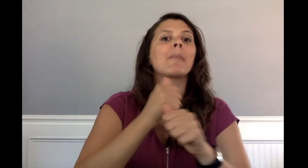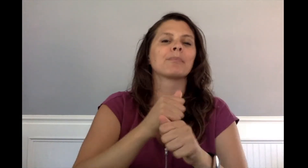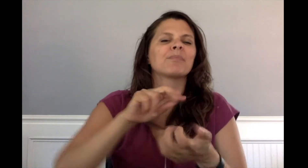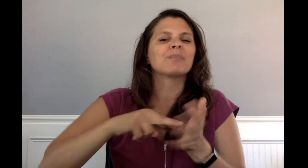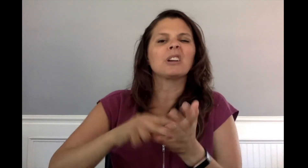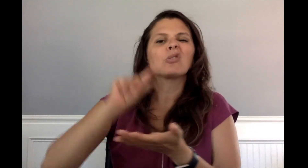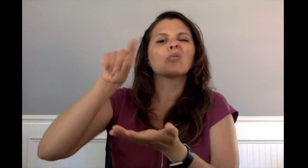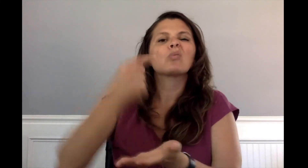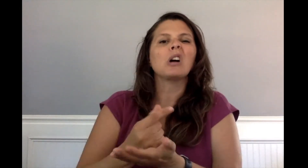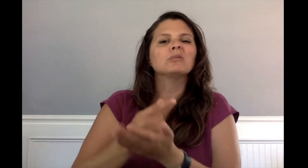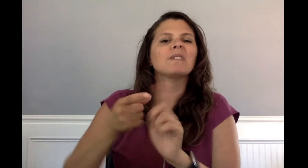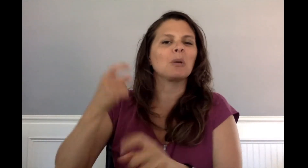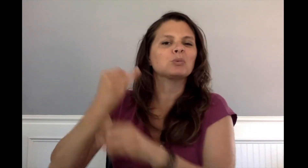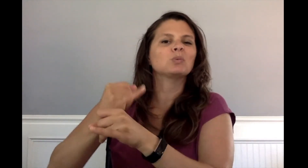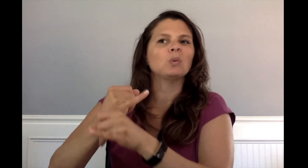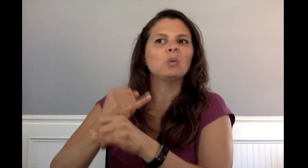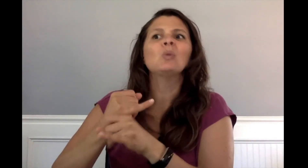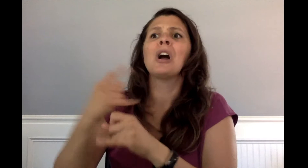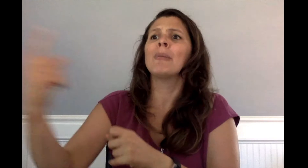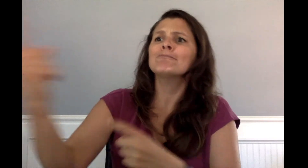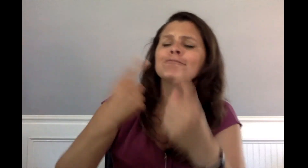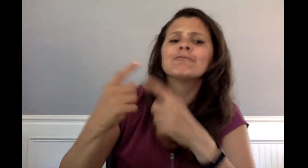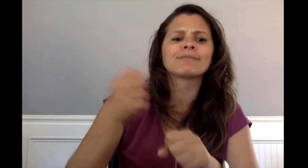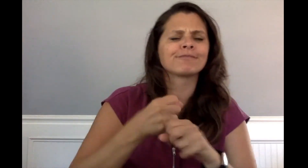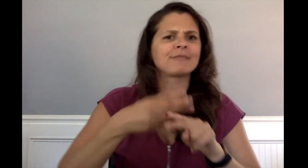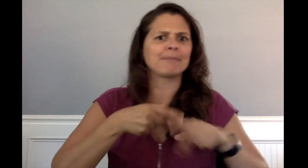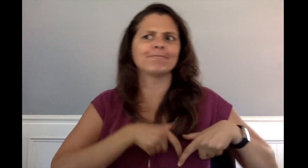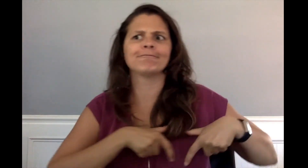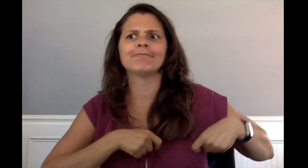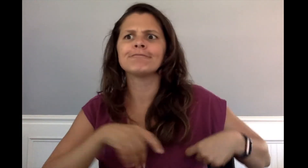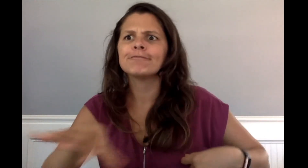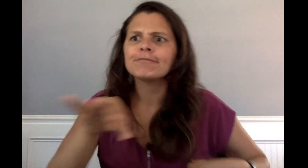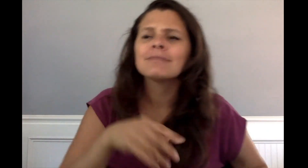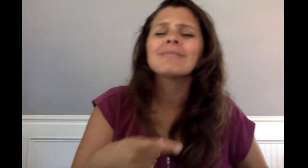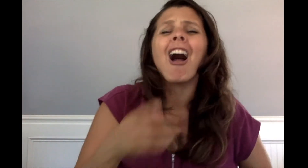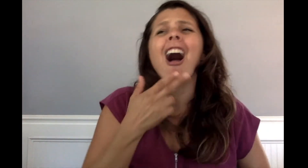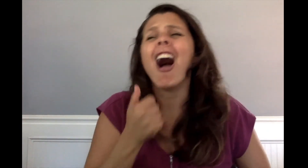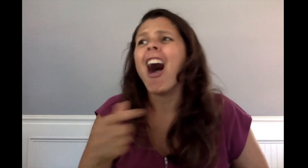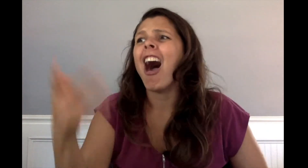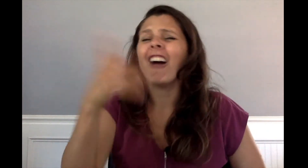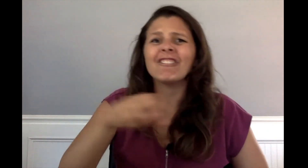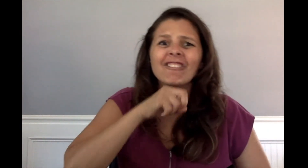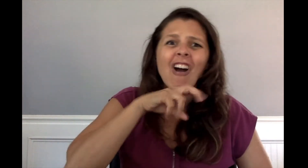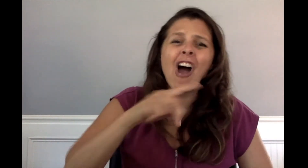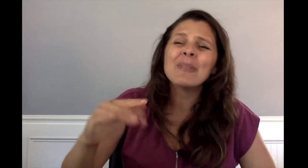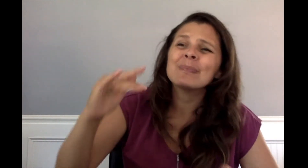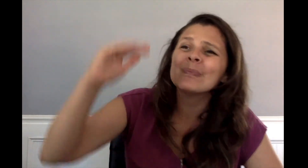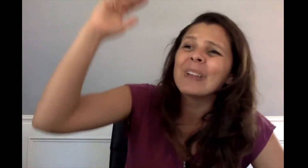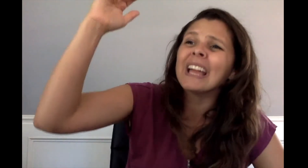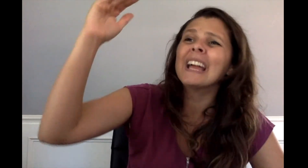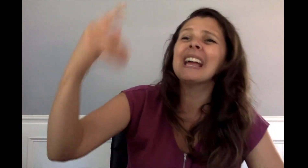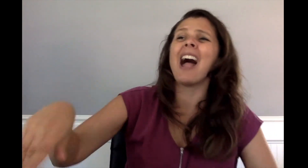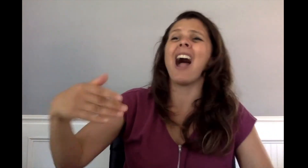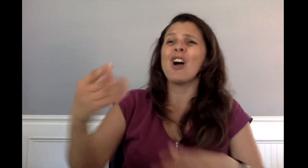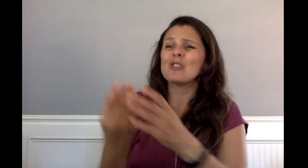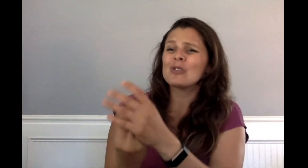Alumni came over to get their name tags. They oohed and aahed over Frog, how big she was,